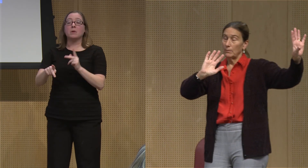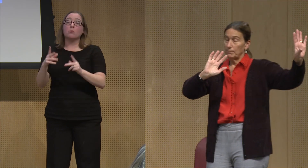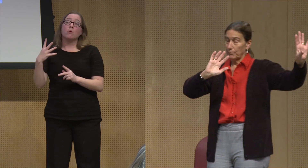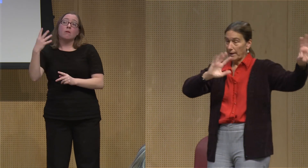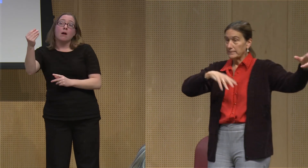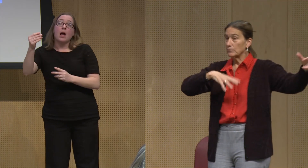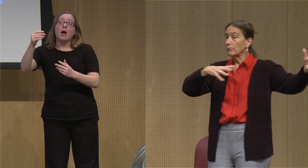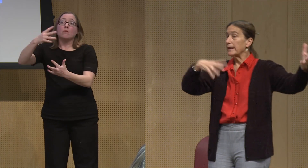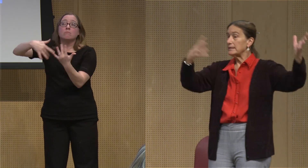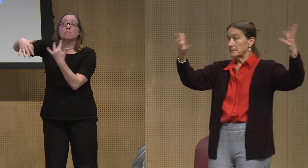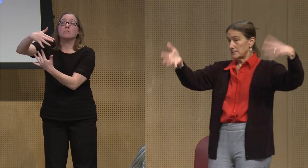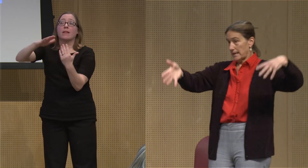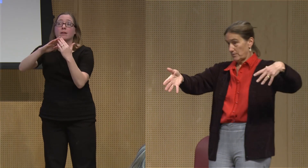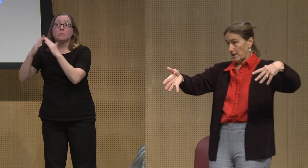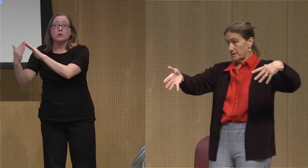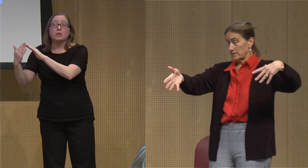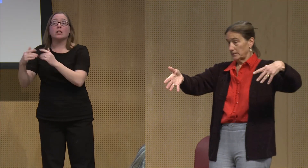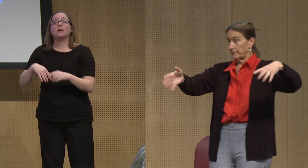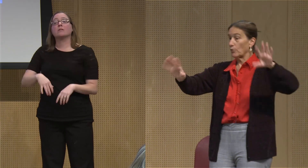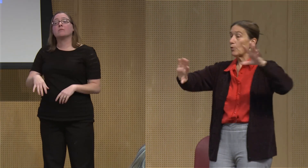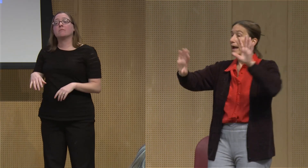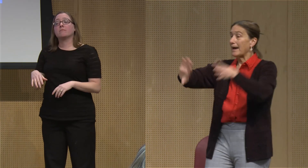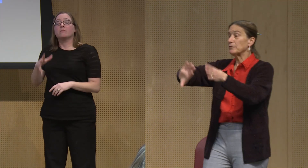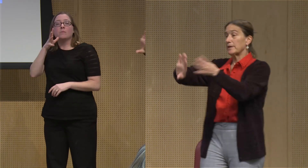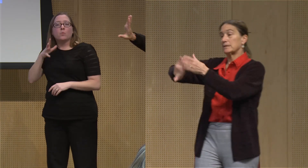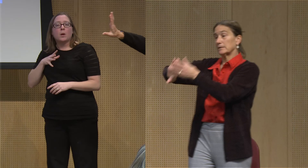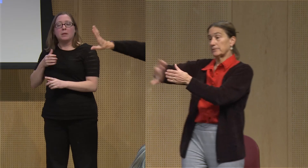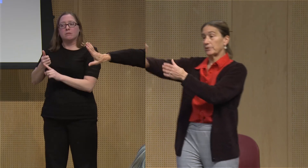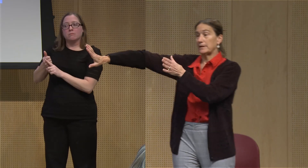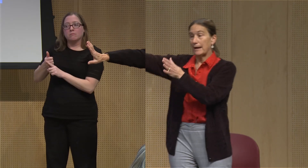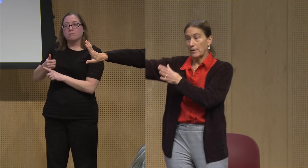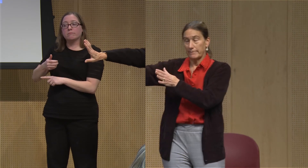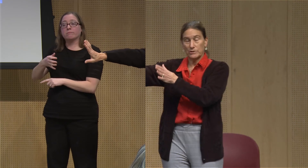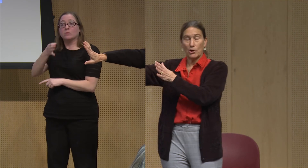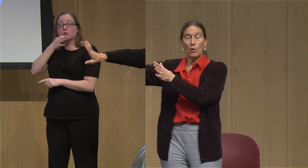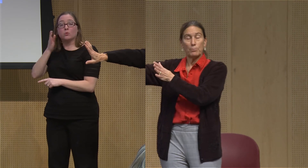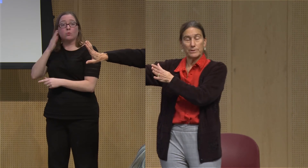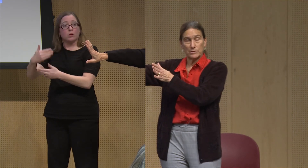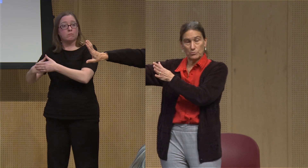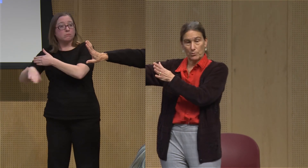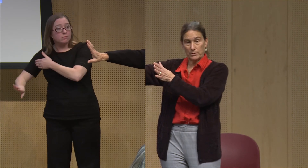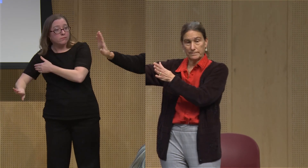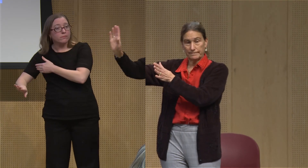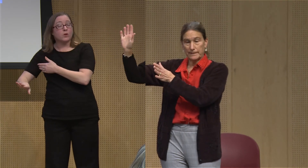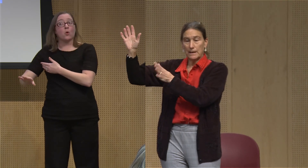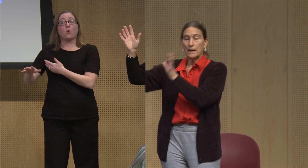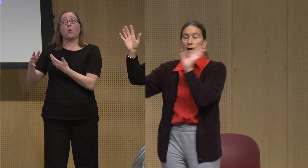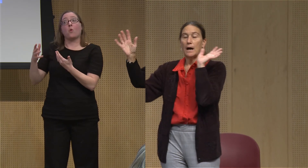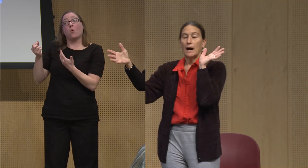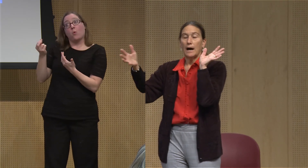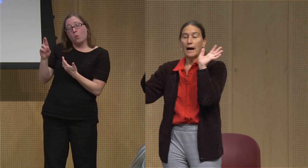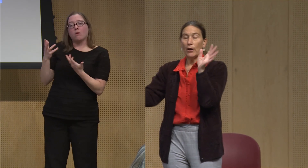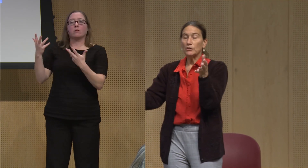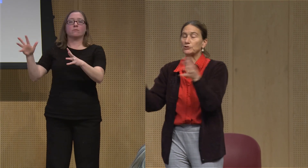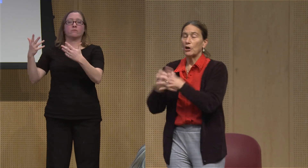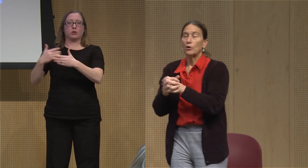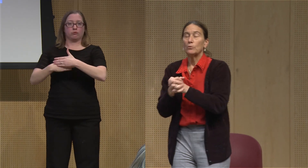PREGNANT, READY TO-- GETTING READY TO DELIVER, OR AFTER THEY HAD DELIVERED AND NOW HAVING TO COPE WITH A NEWBORN, I ALSO--BECAUSE